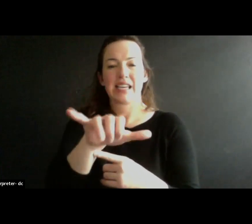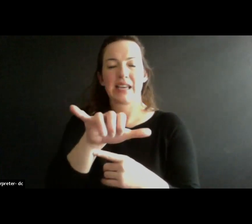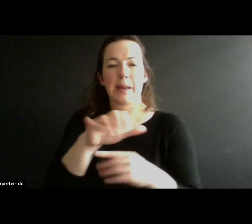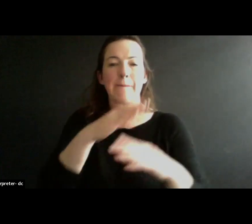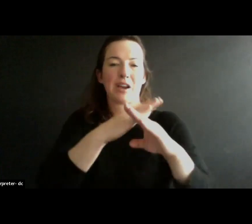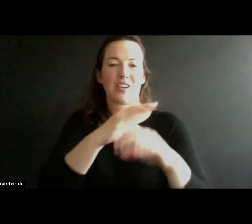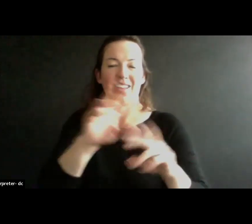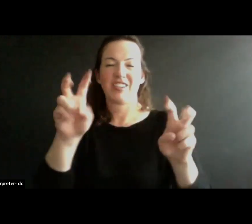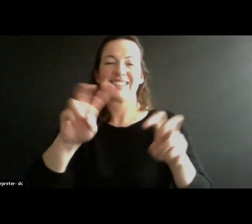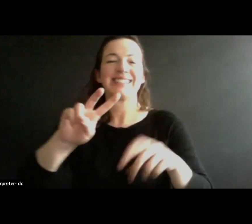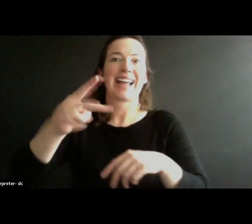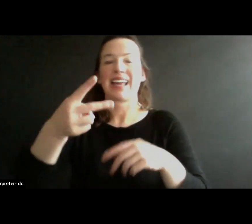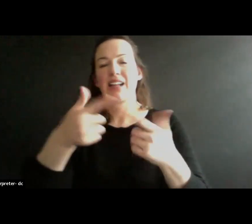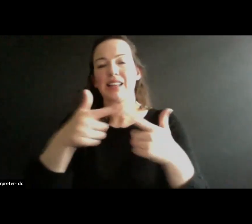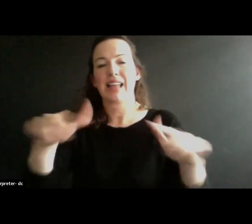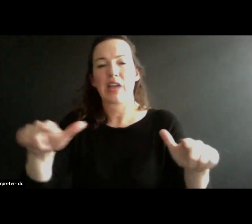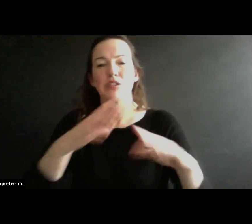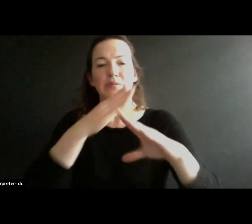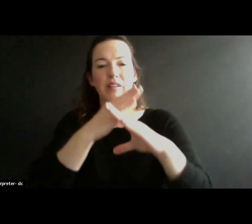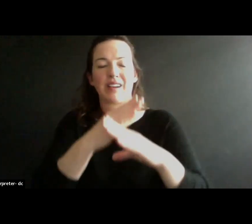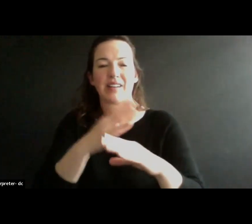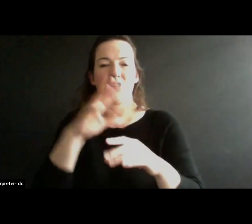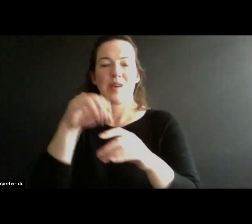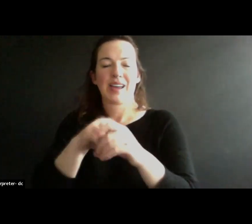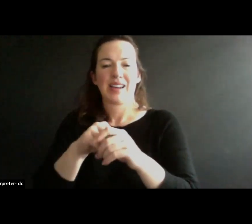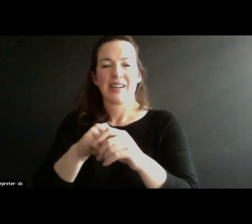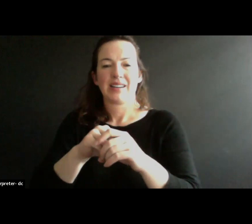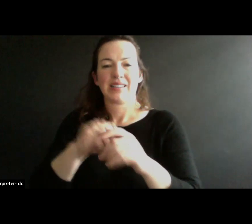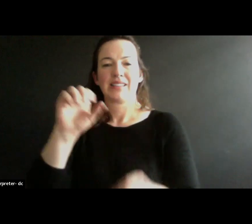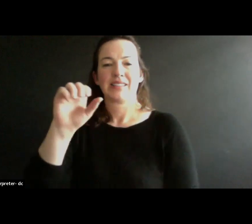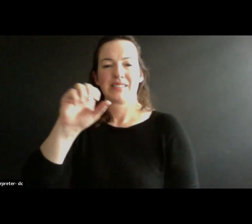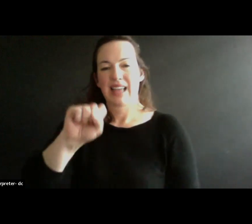barrier in the Silicon Valley. And so how do we? How do we tackle that? And we've been